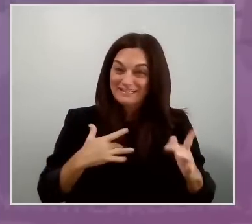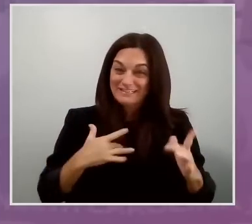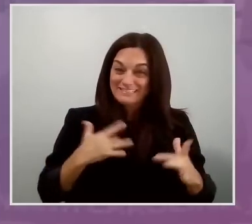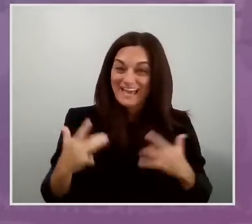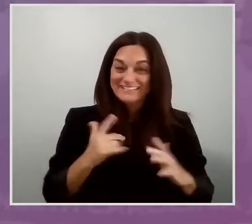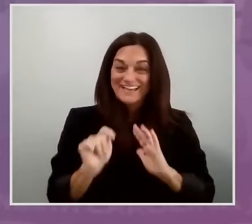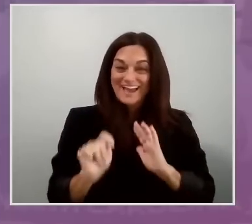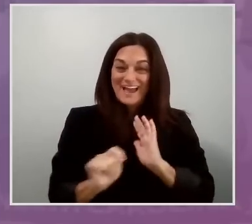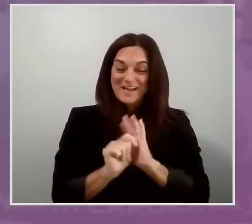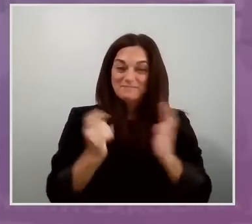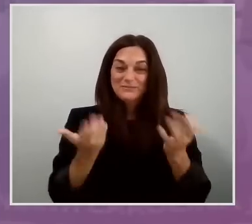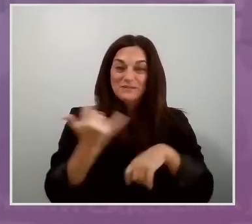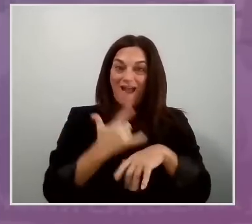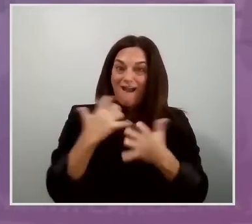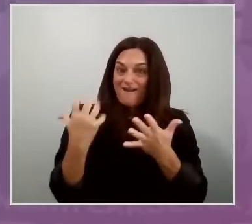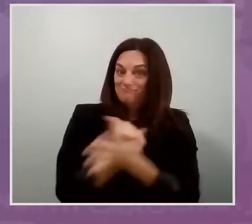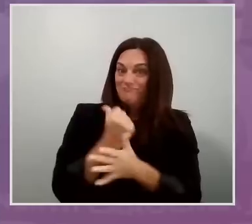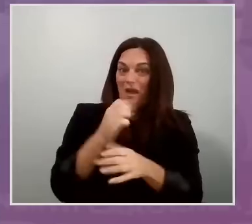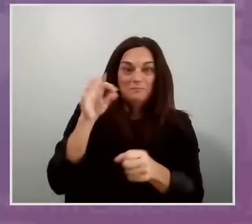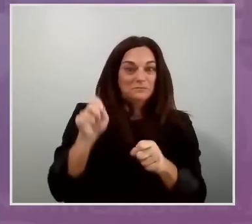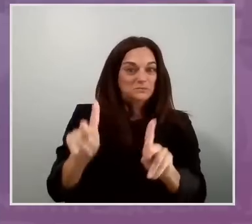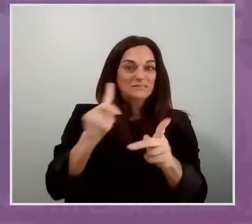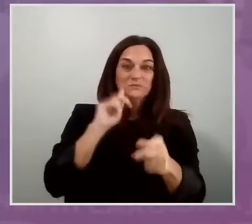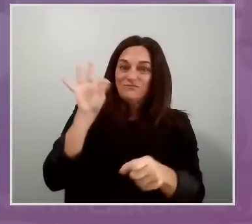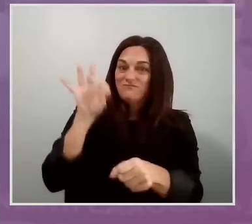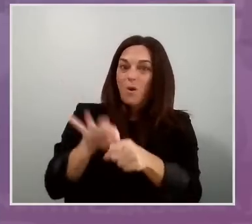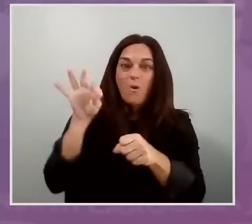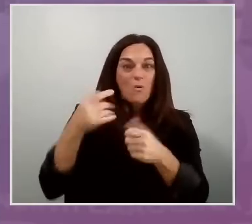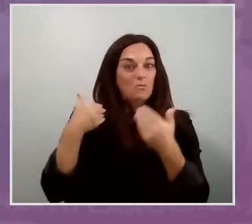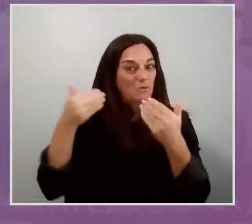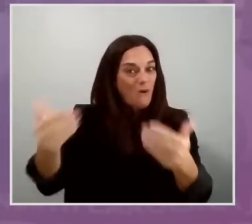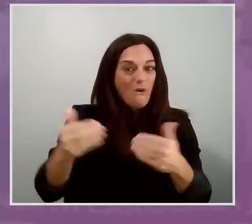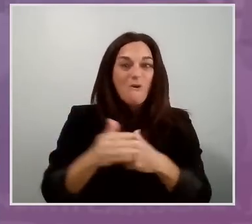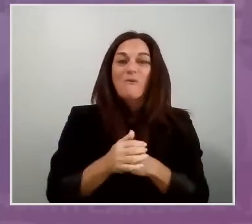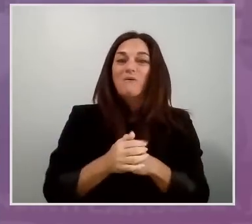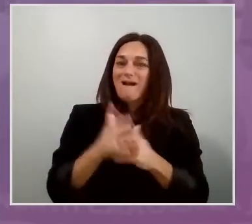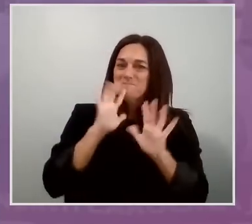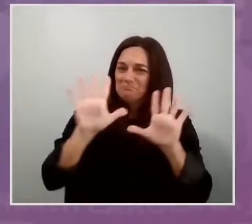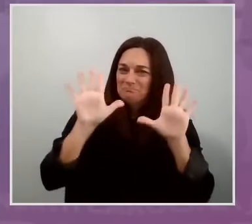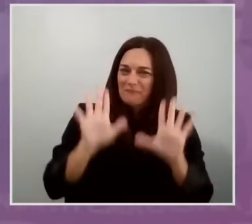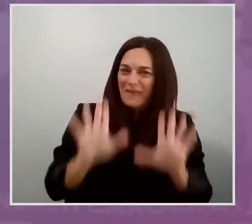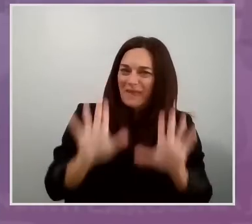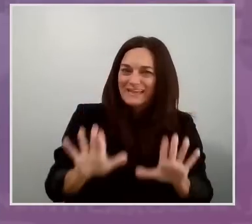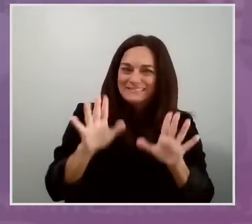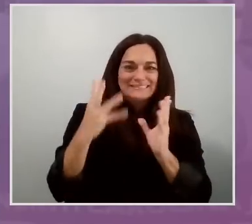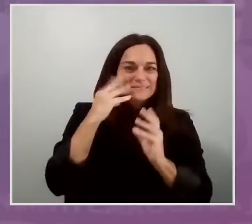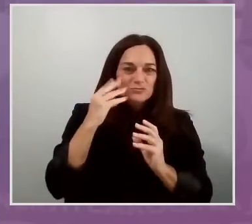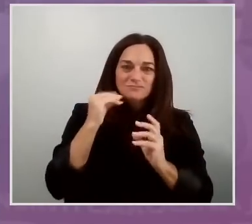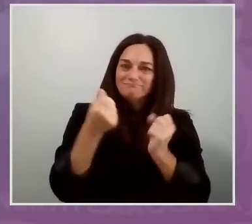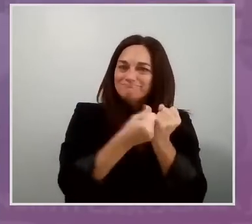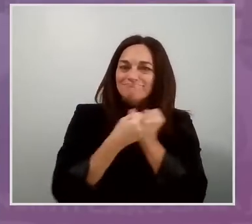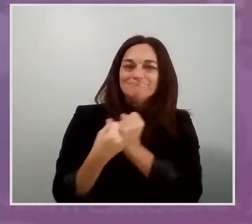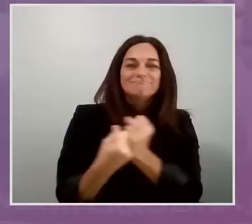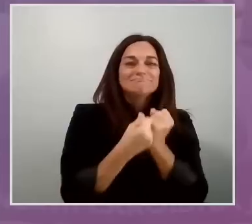NORTH CAROLINA. IT IS A VERY EXCITING TIME HERE. I ACTUALLY HAD THE OPPORTUNITY TO GO AND VOTE. THAT WAS AN AMAZING